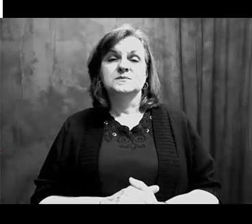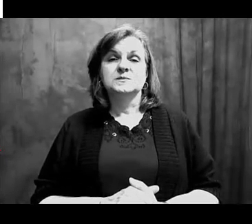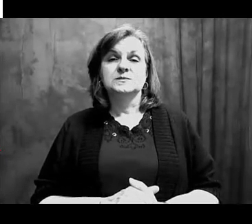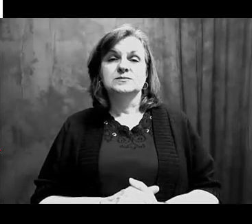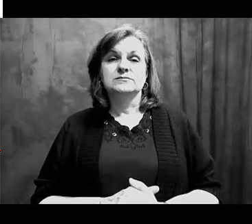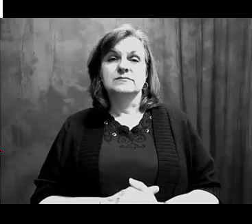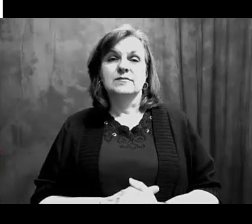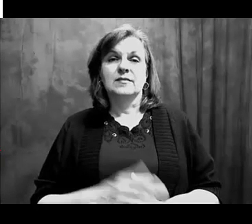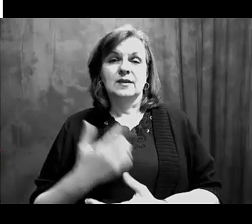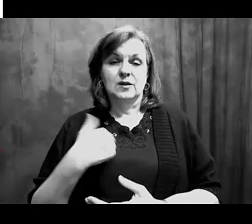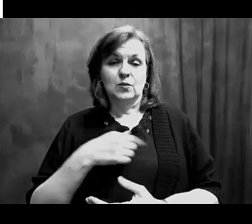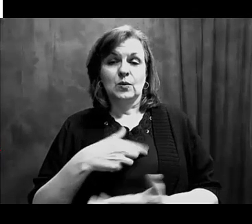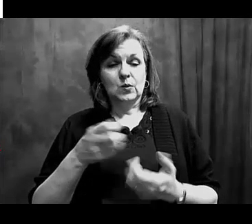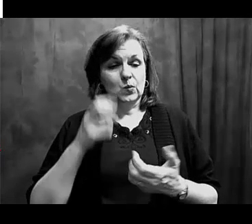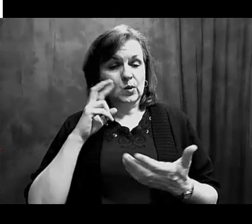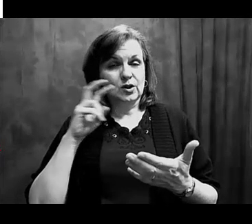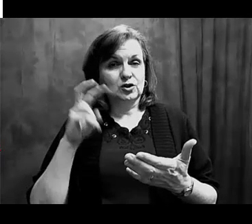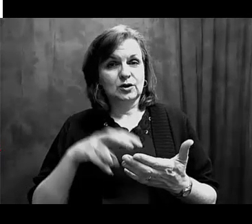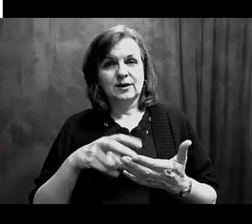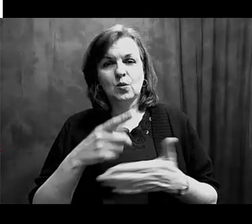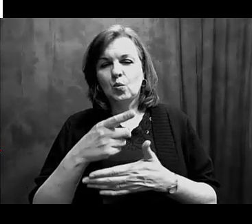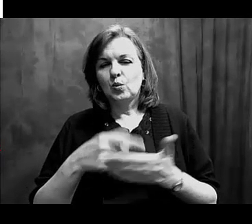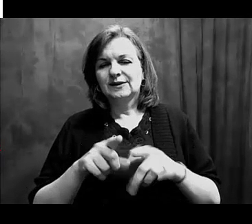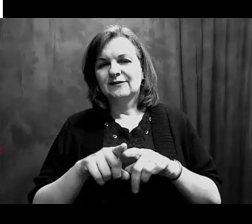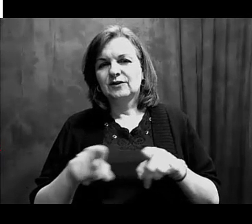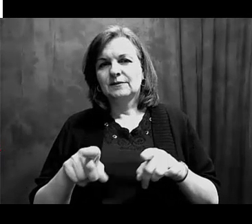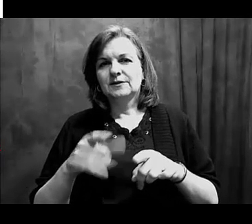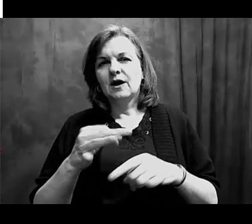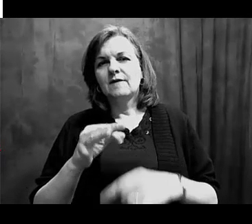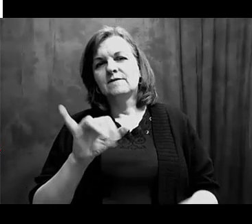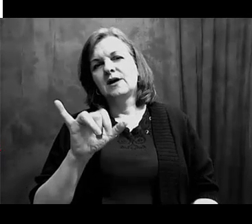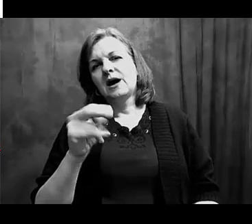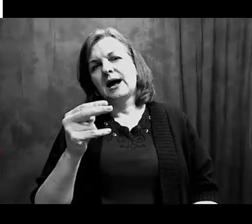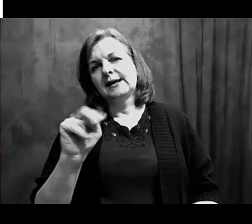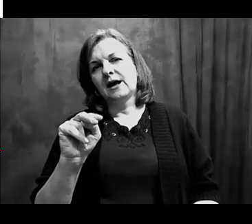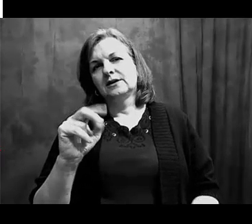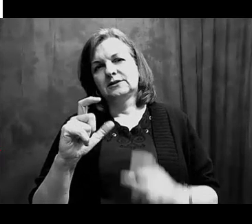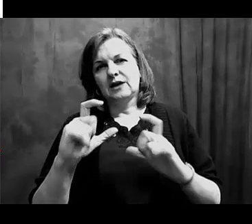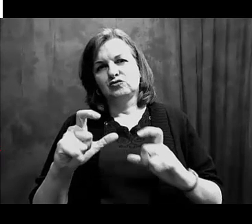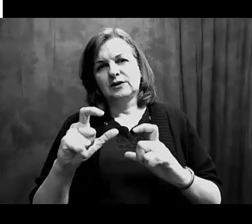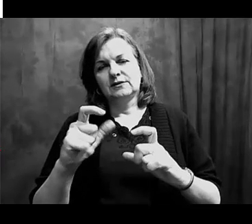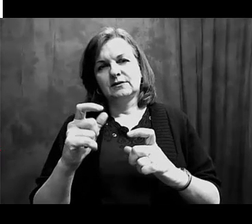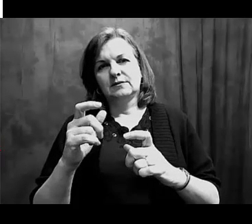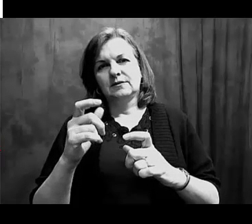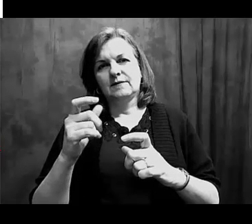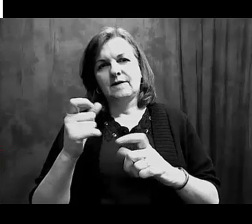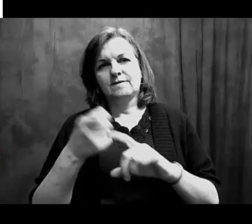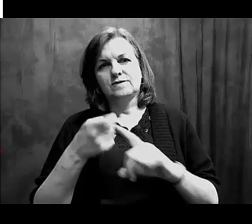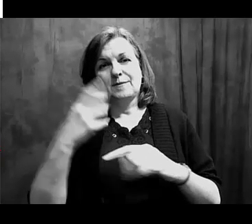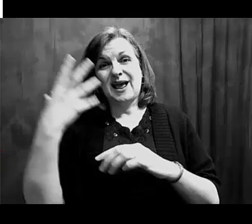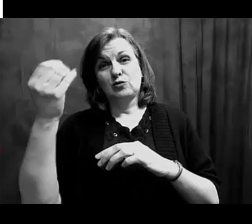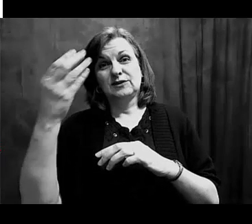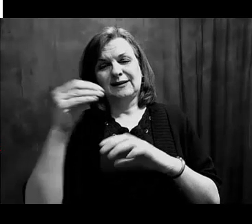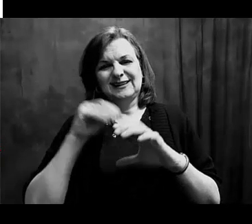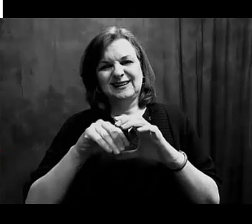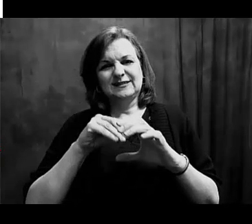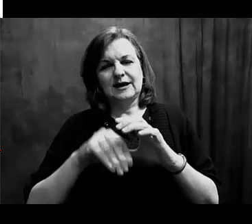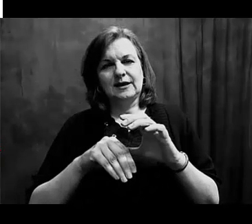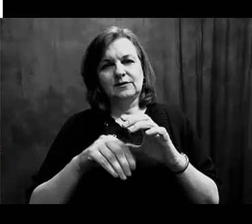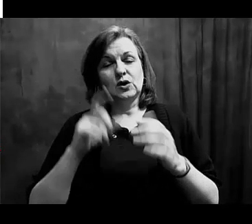we want to look at what is that difference in ion concentration because as you see all these plasma membrane proteins that are